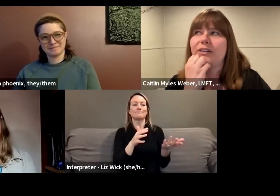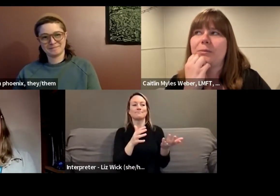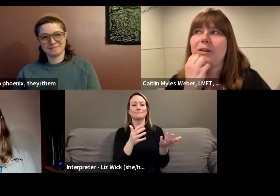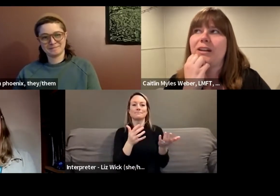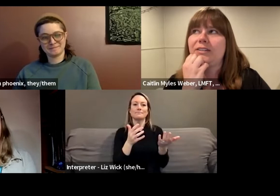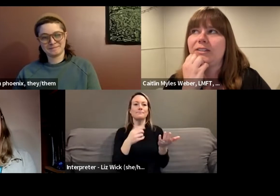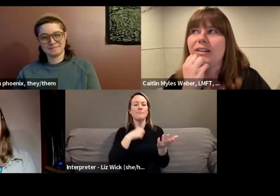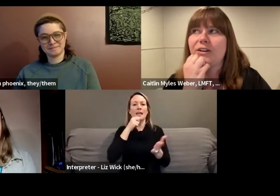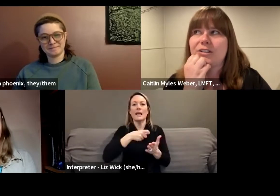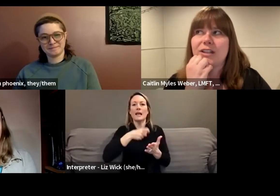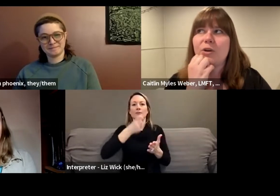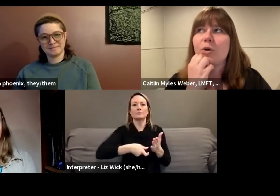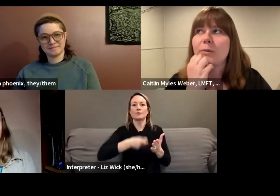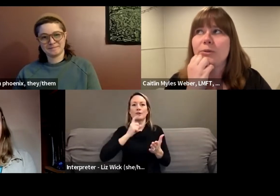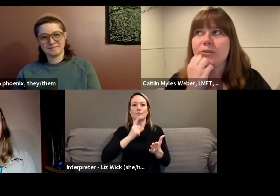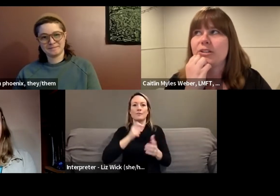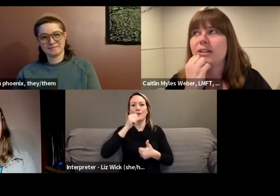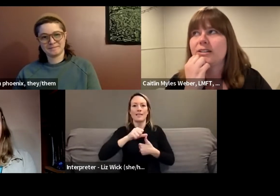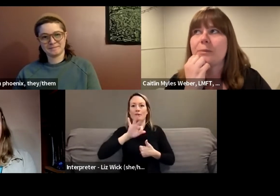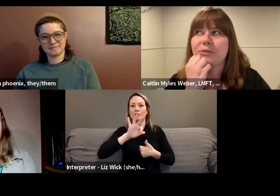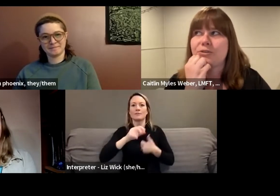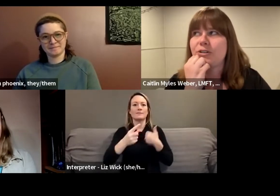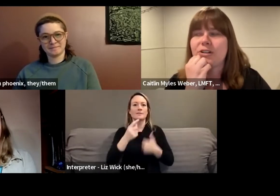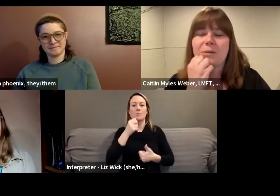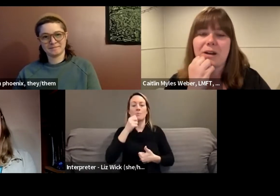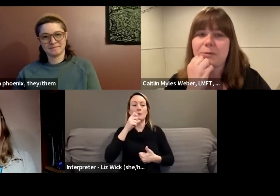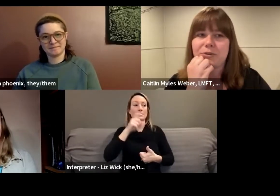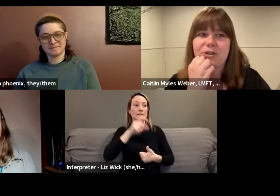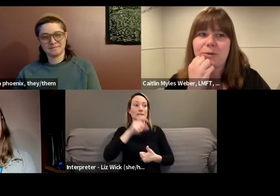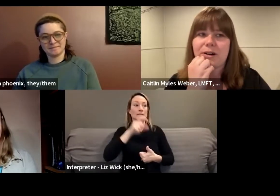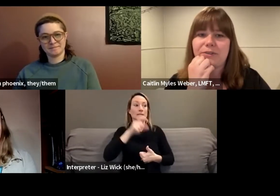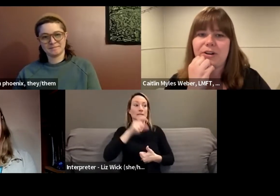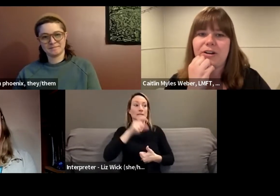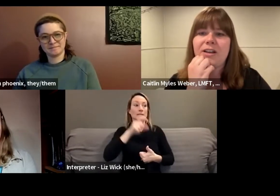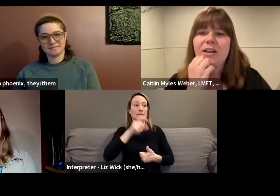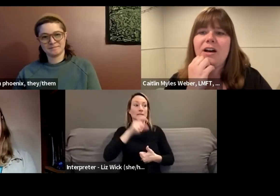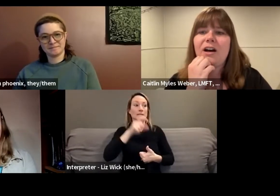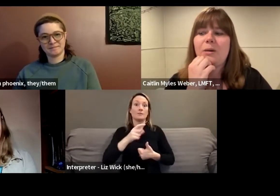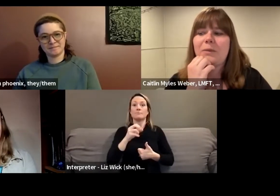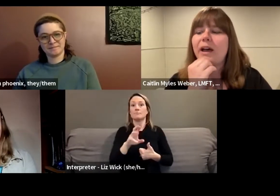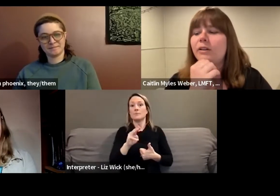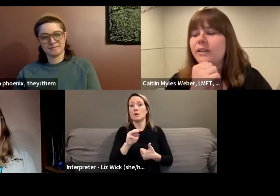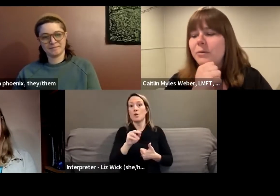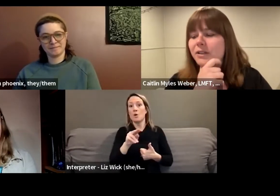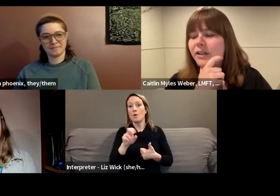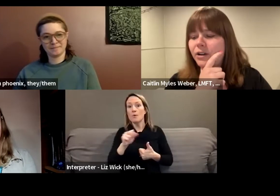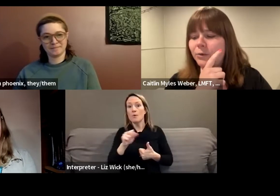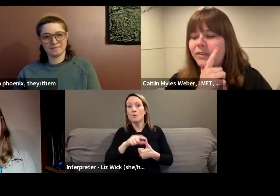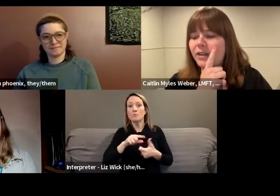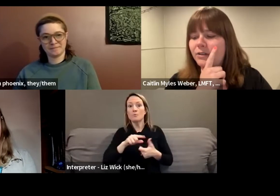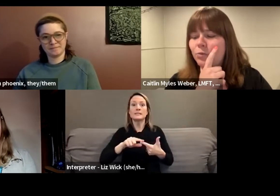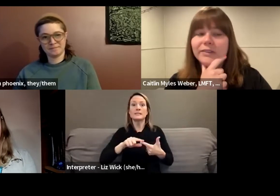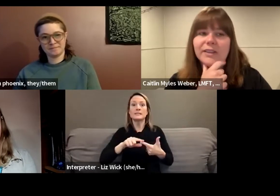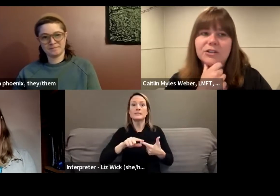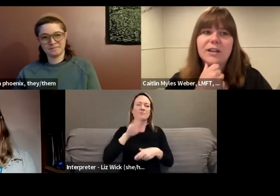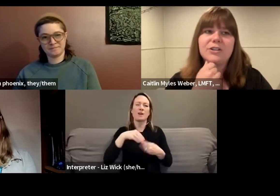Like if somebody needs a letter to get hormones or to get top surgery or to get bottom surgery or whatever, I'll give them a letter within one session.